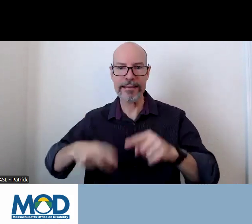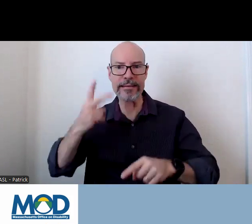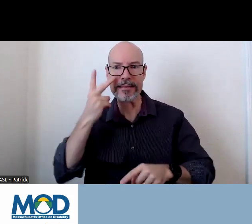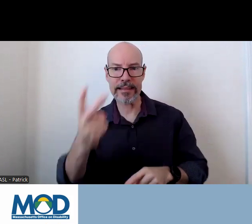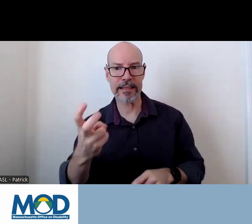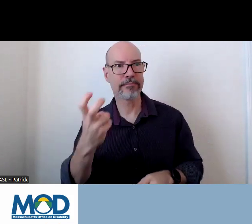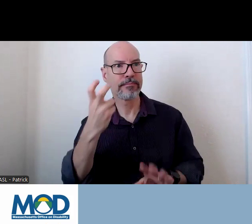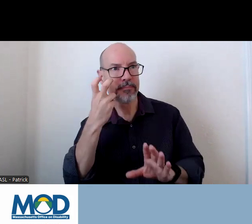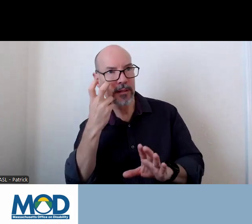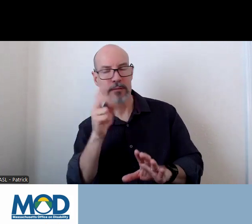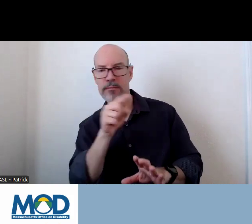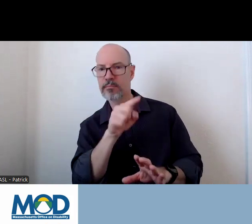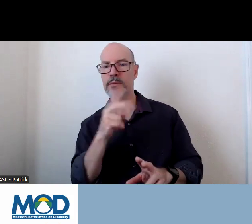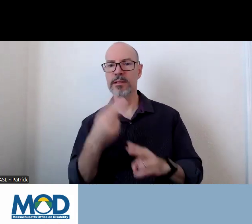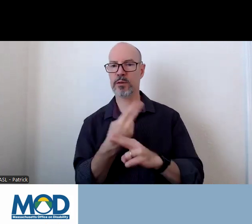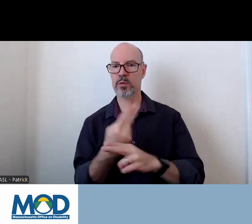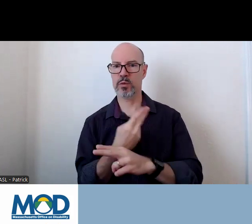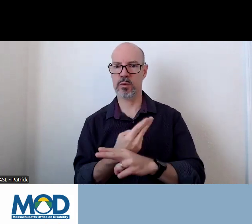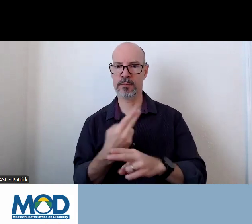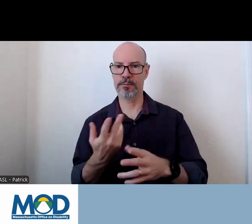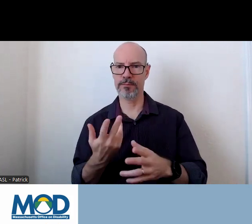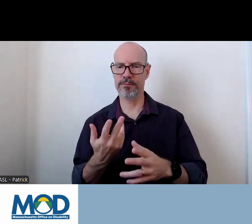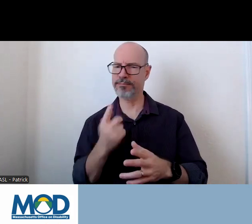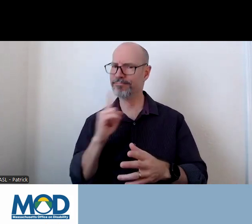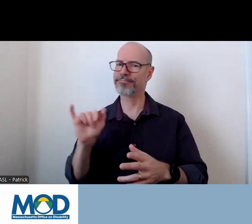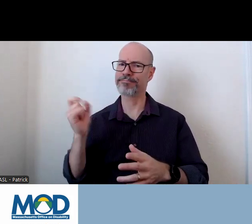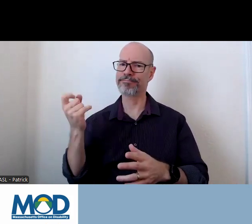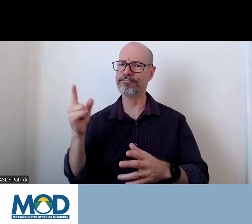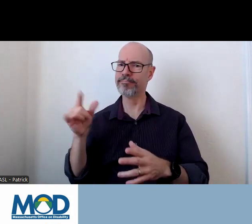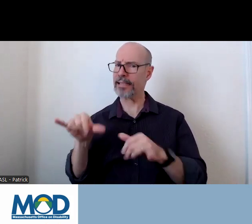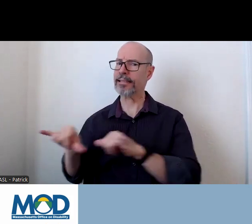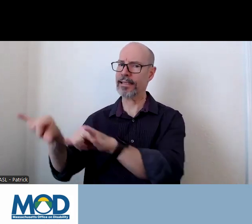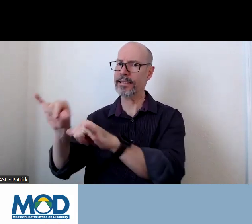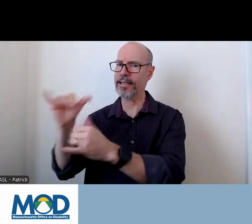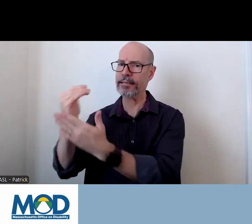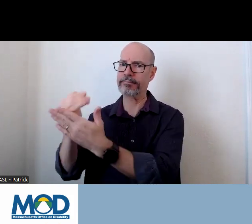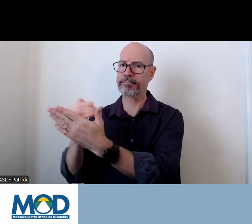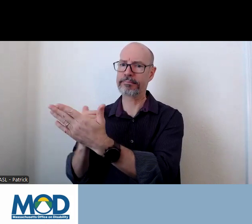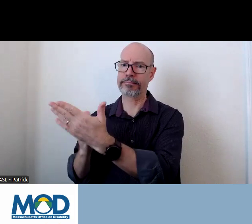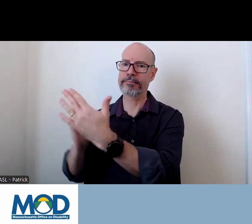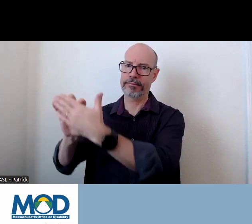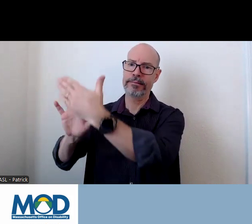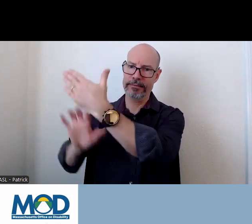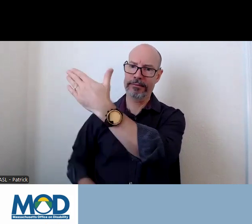So, you know, like I said, there are a robust set of